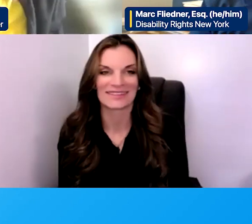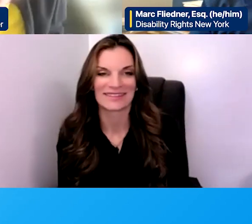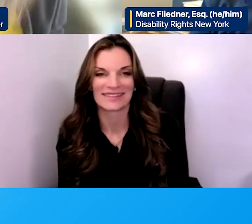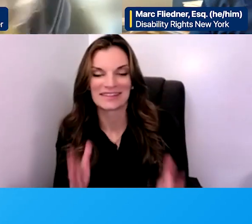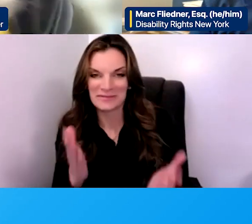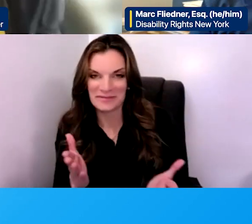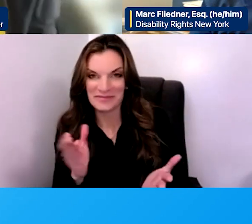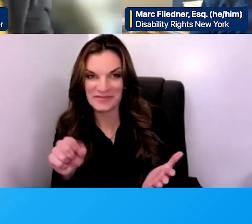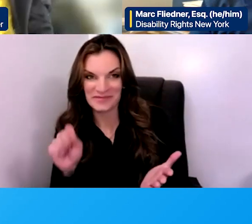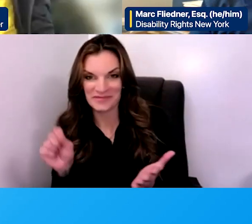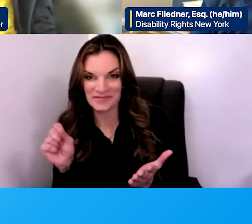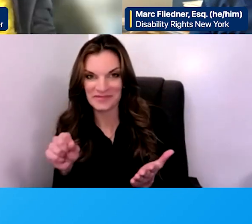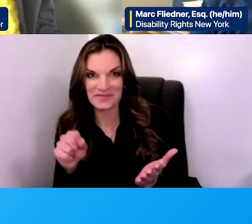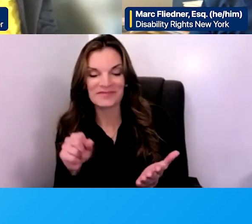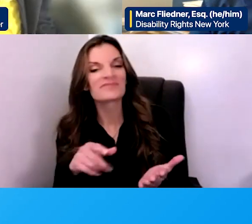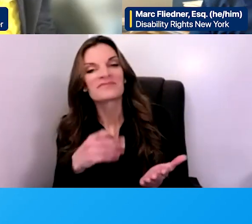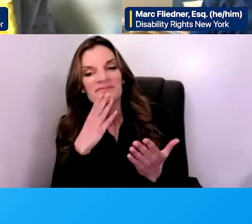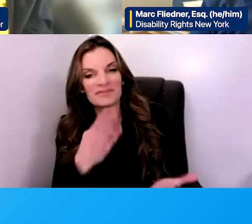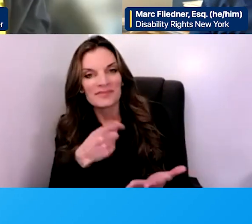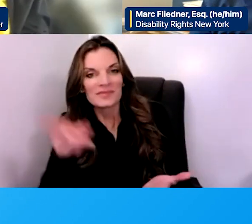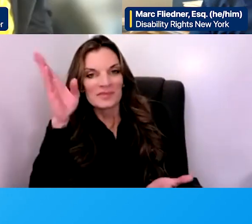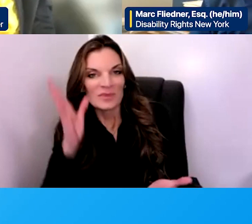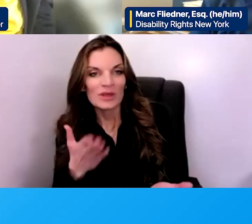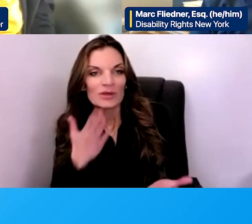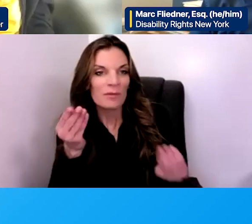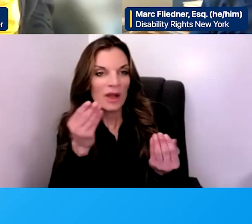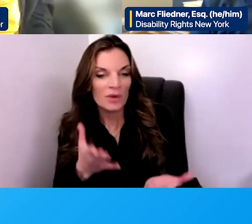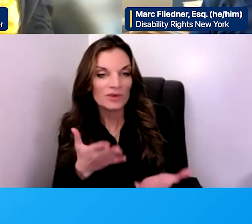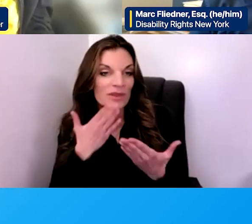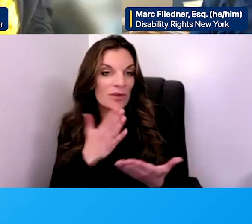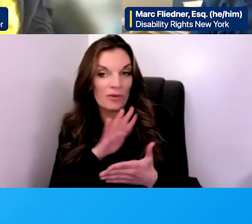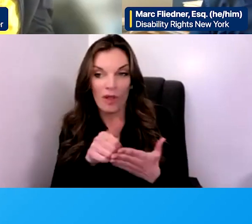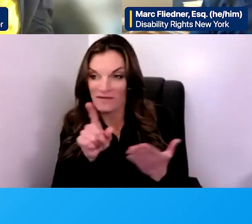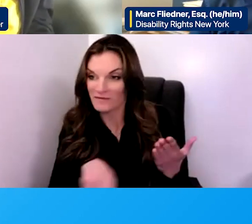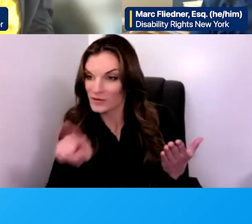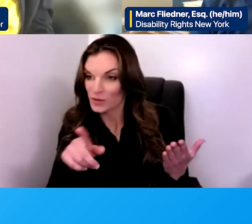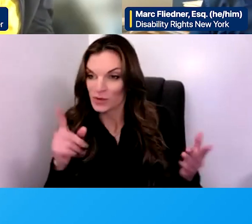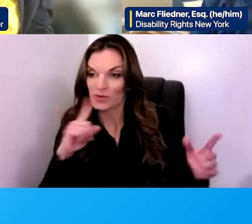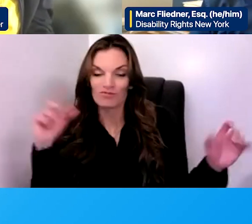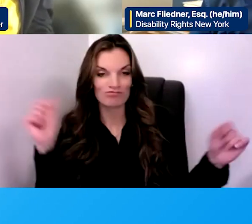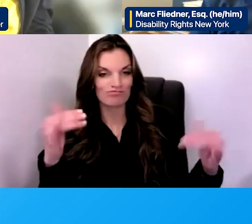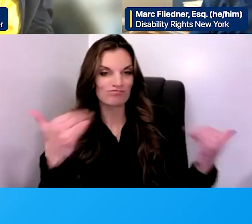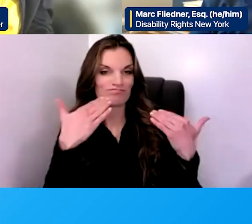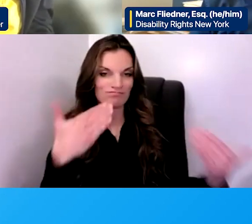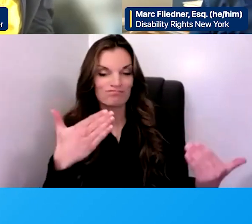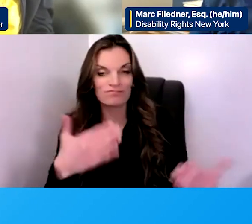Yes thank you we would like to thank each of our speakers moderators and all of you who joined us today.